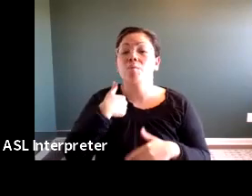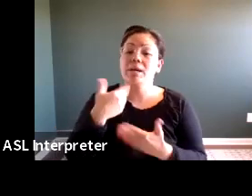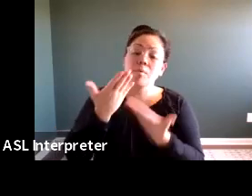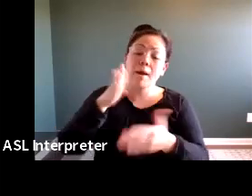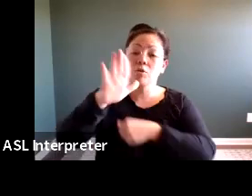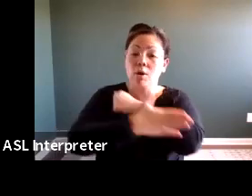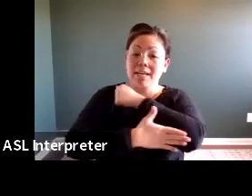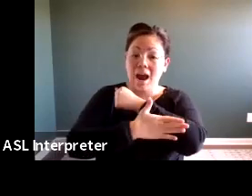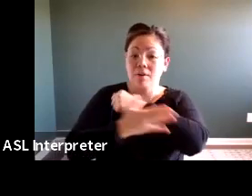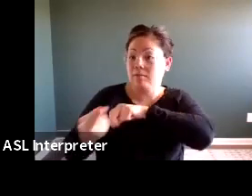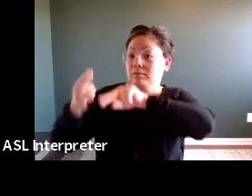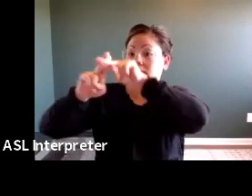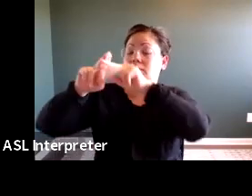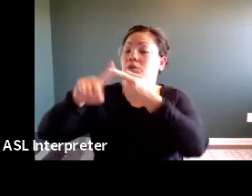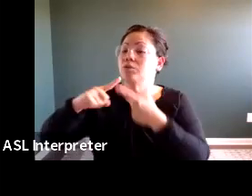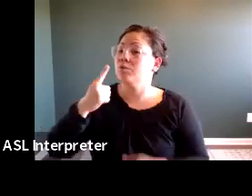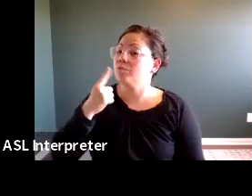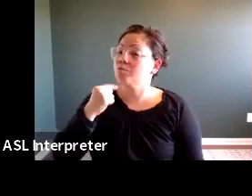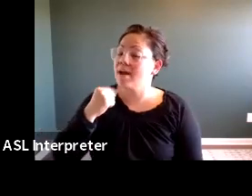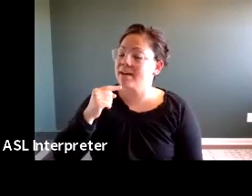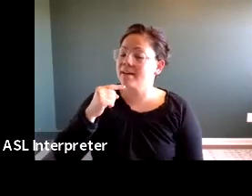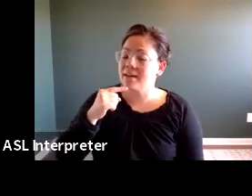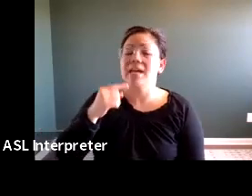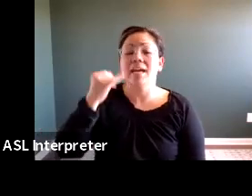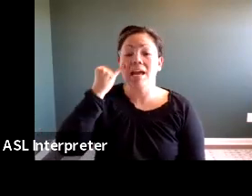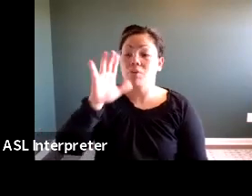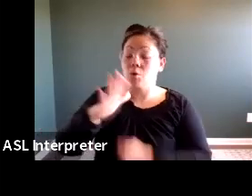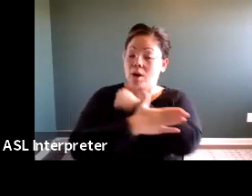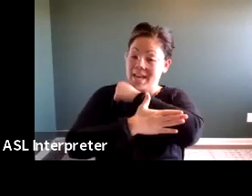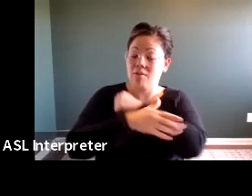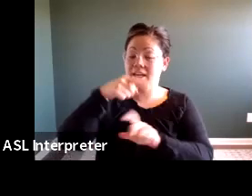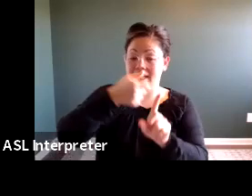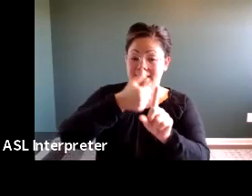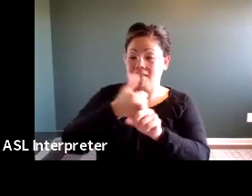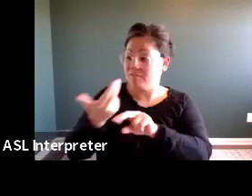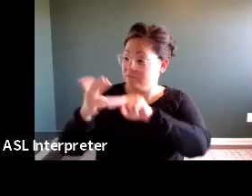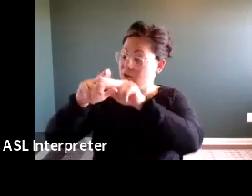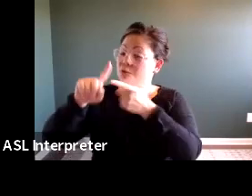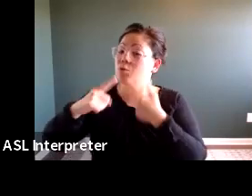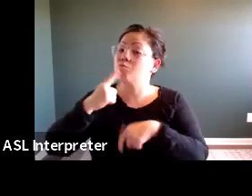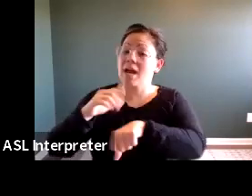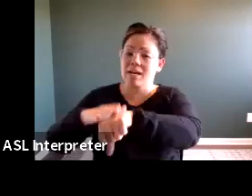goes up into this color, not recommended, but it is stated that if your county goes up into this color, you go ahead and enact those colors.